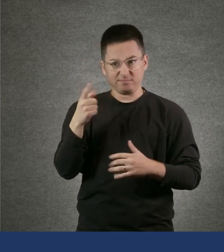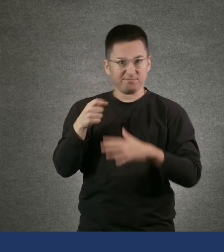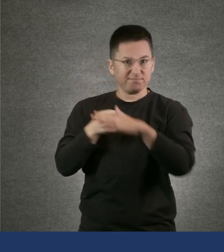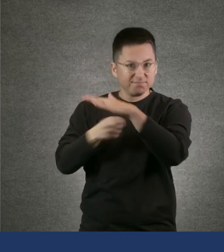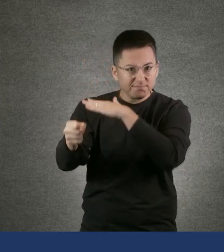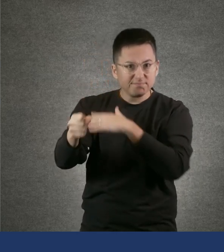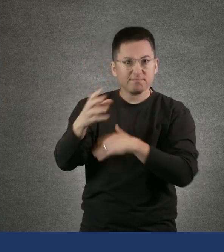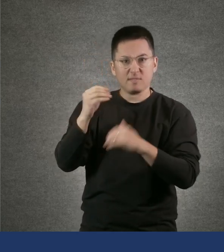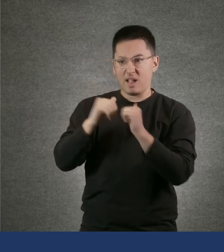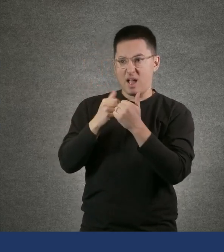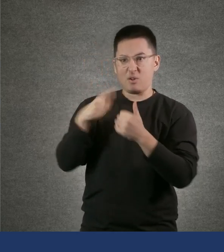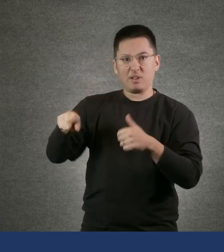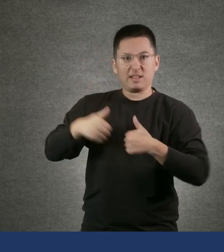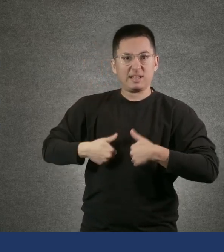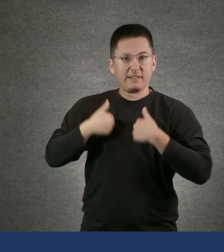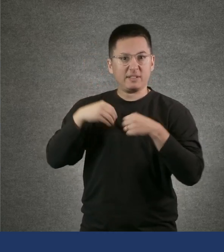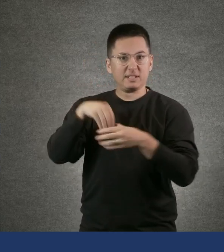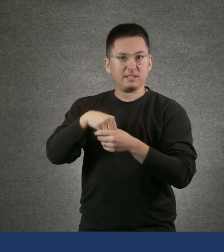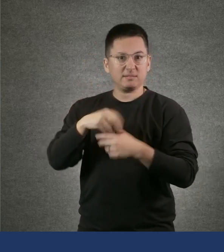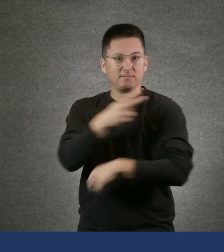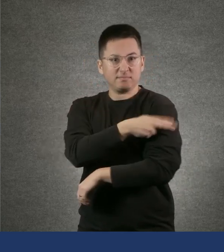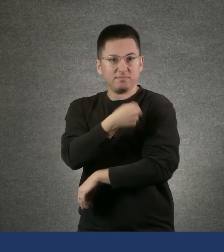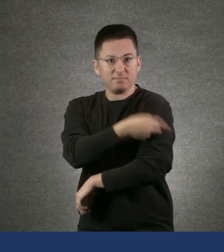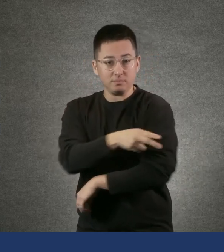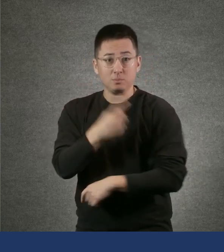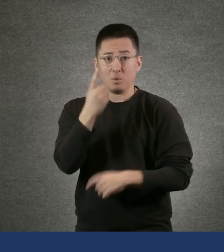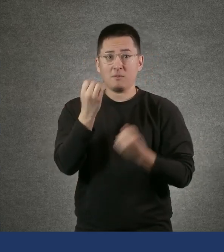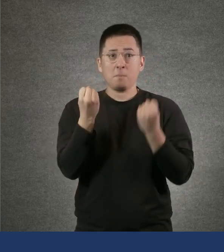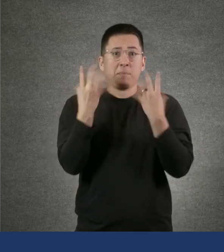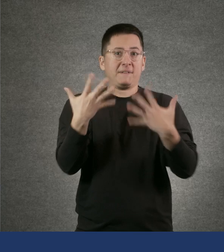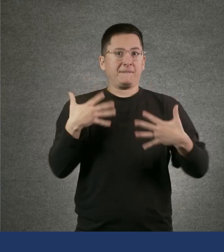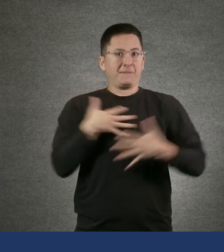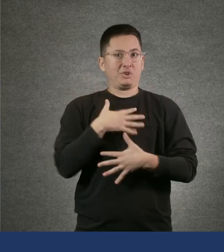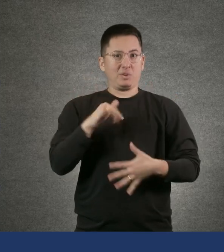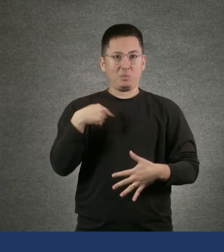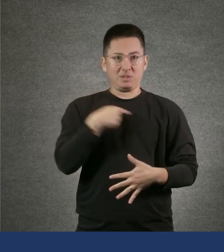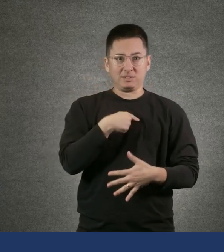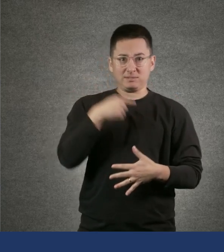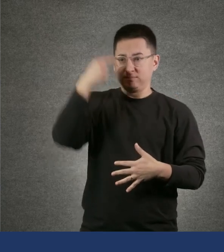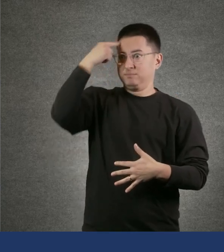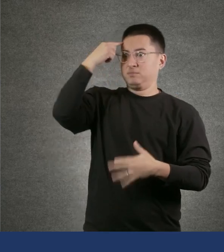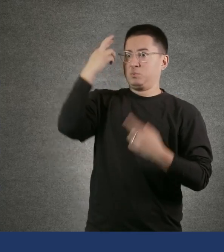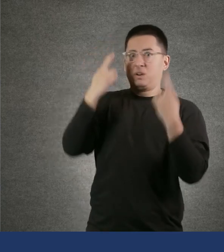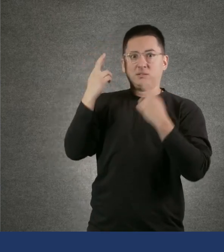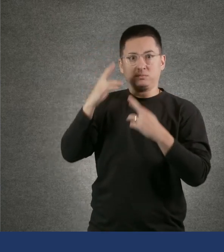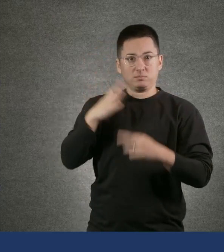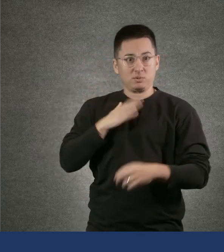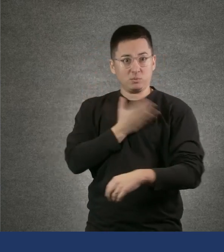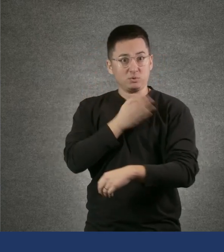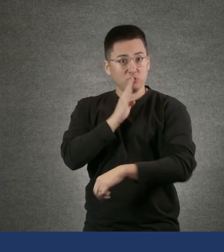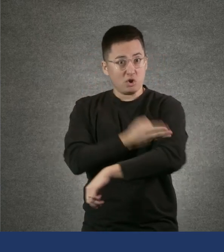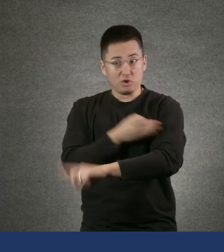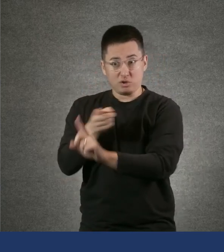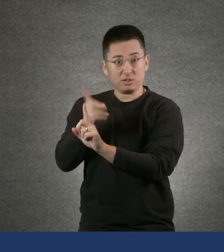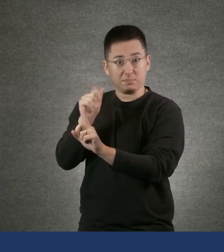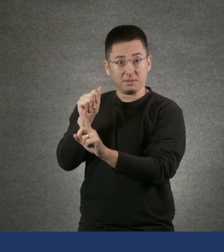of our daughter's disability was like all parents, where and how would she live after we were no longer able to care for her?